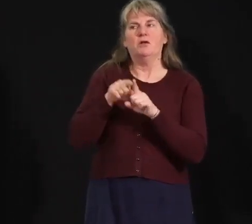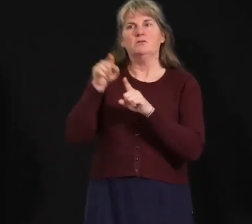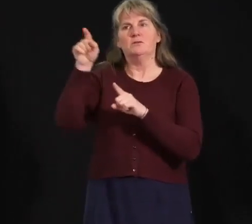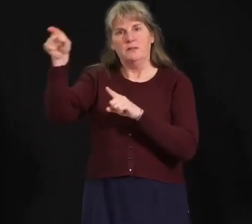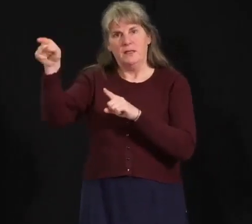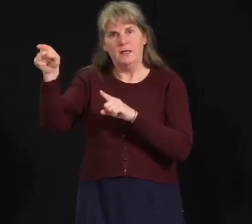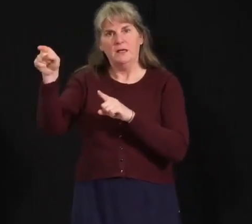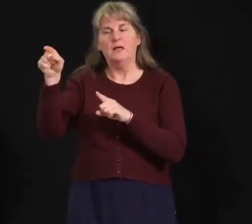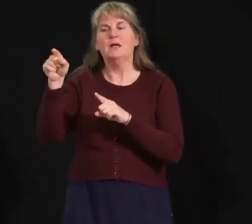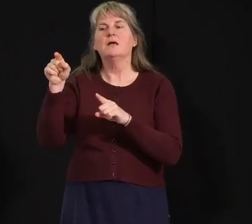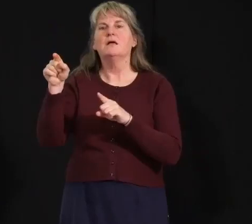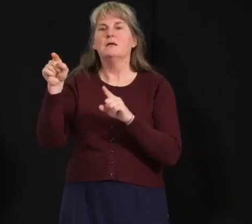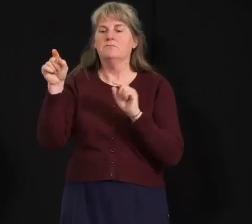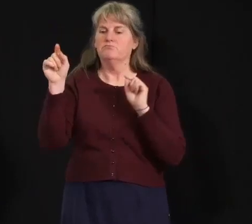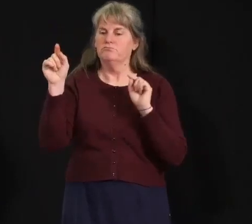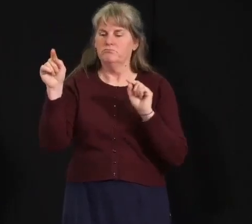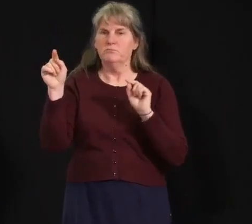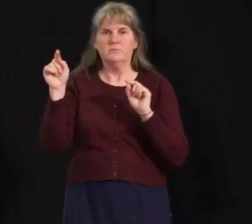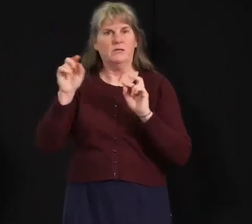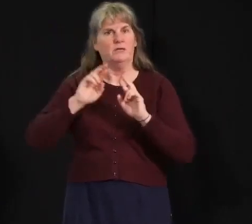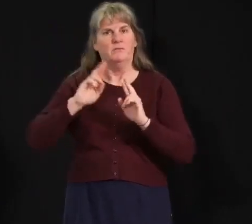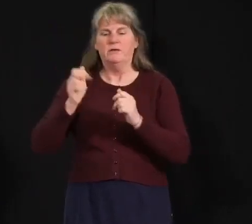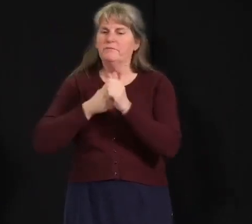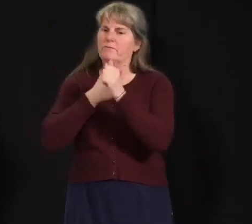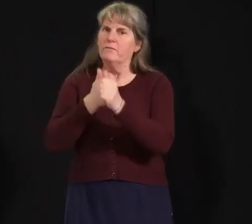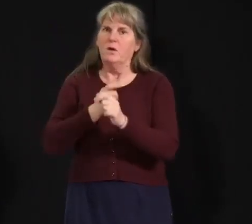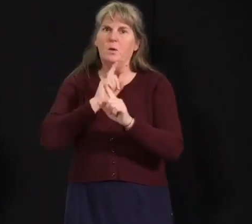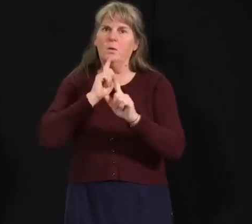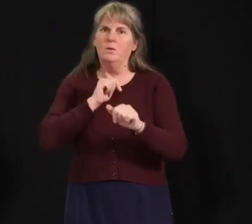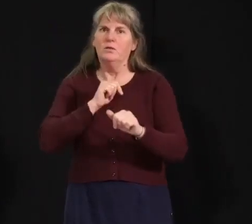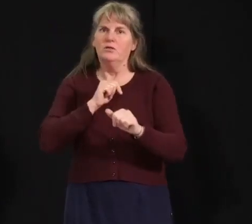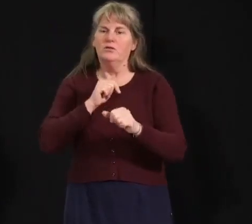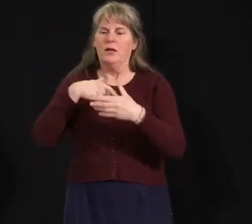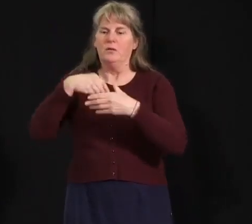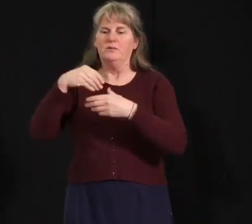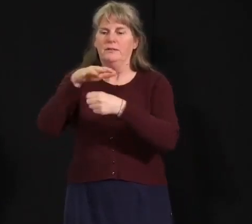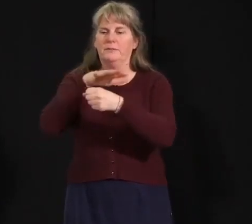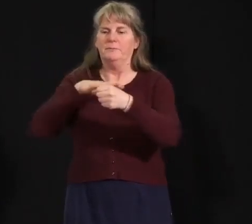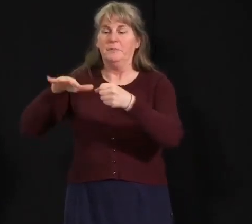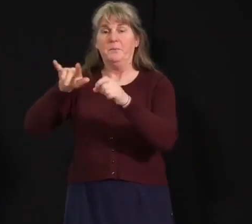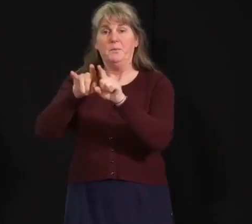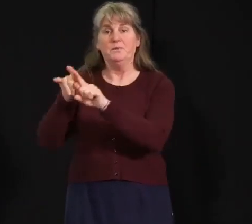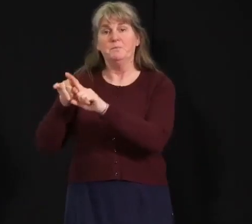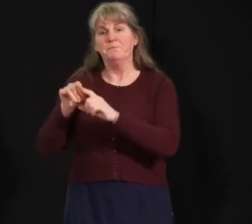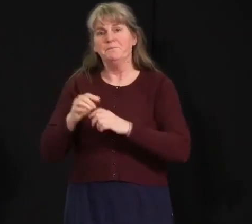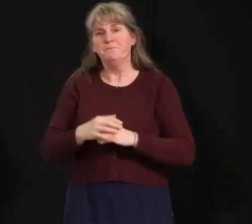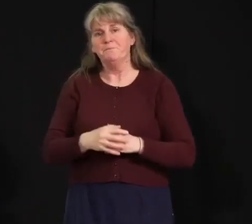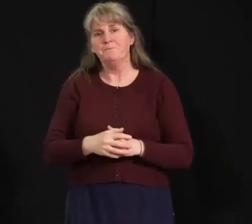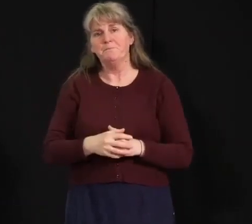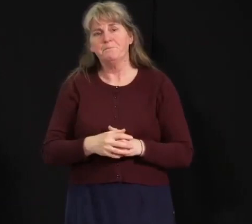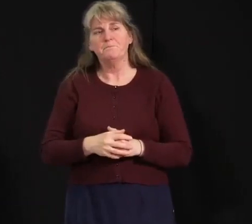services. With the support of some of our personnel at the emergency